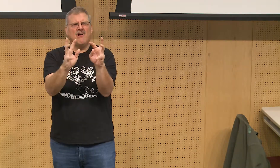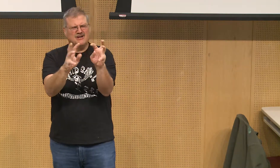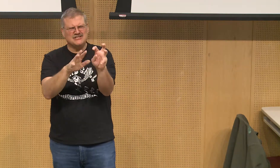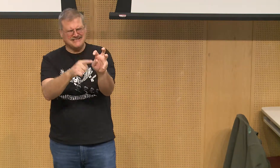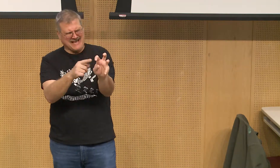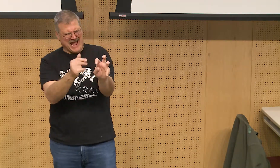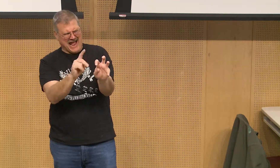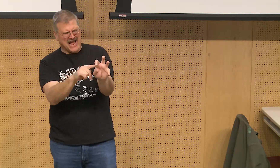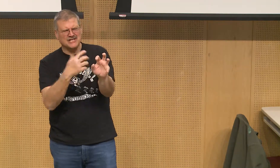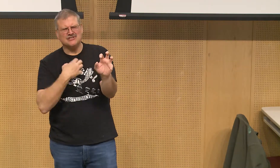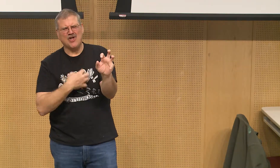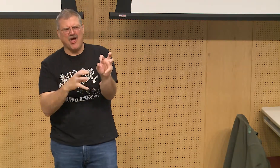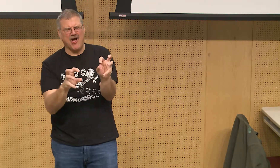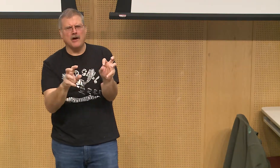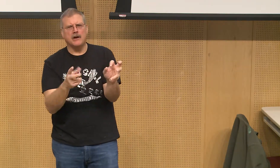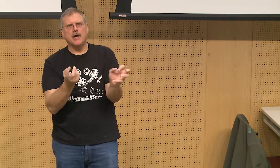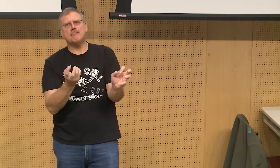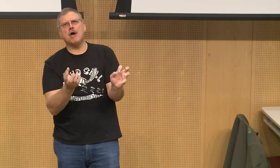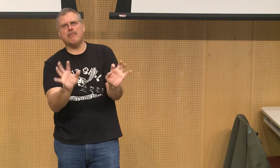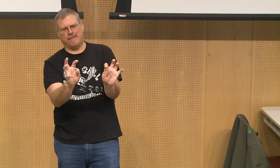They're starving to death.